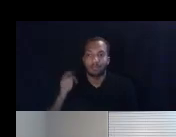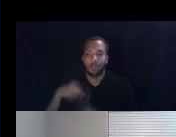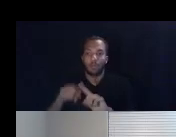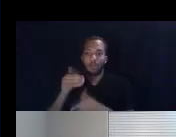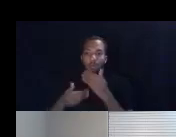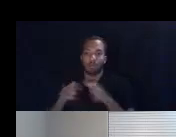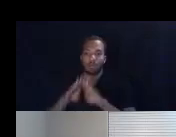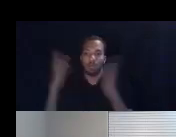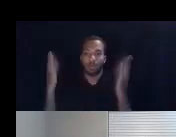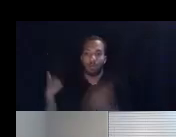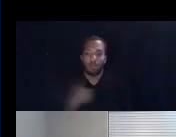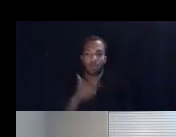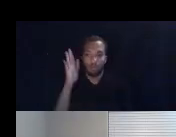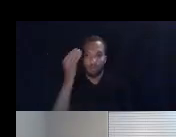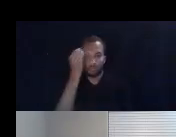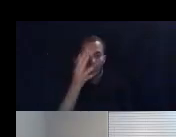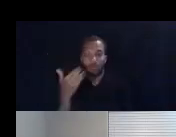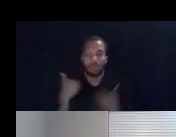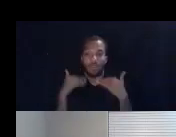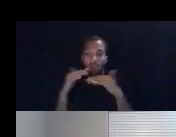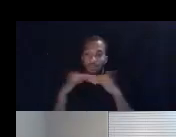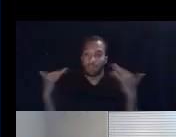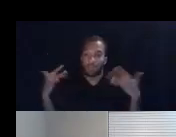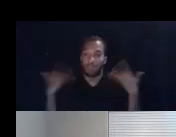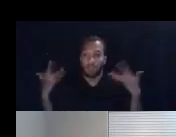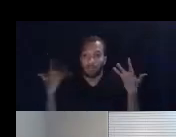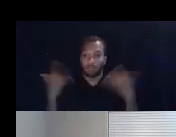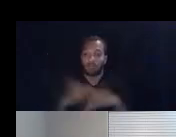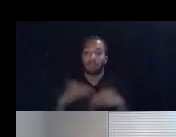We also have a variety of events. We have an upcoming annual CHIP forum